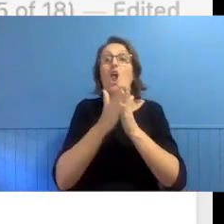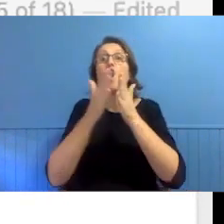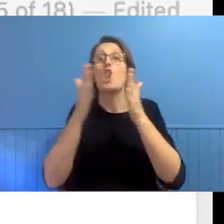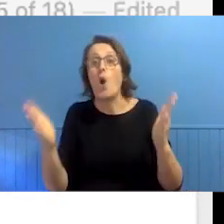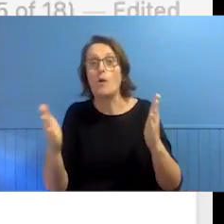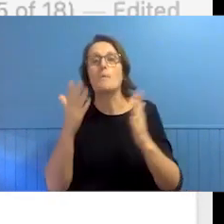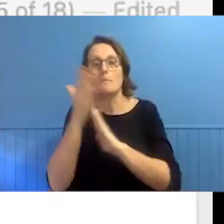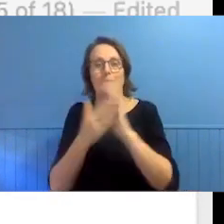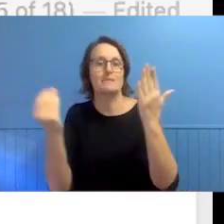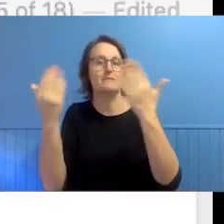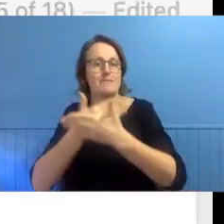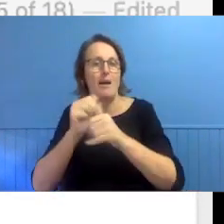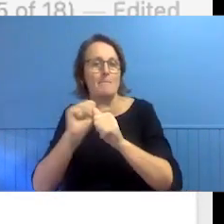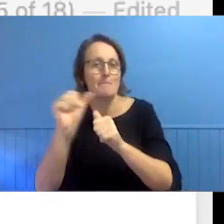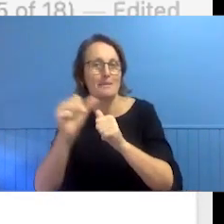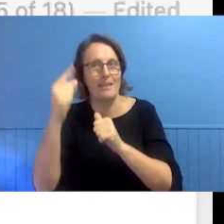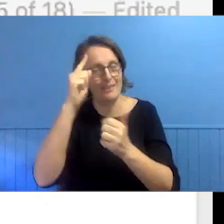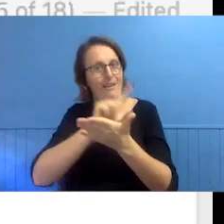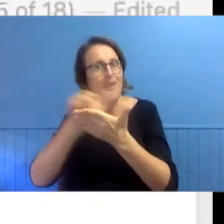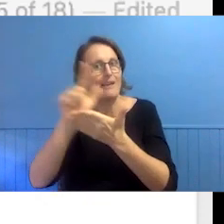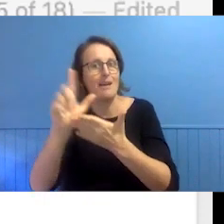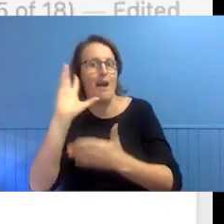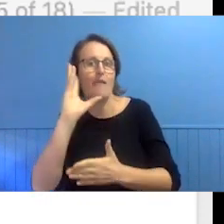helpful to think about what kind of experience you want the viewer to